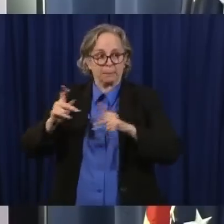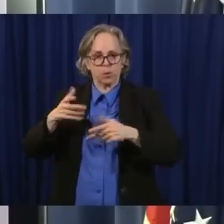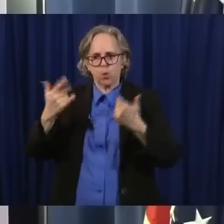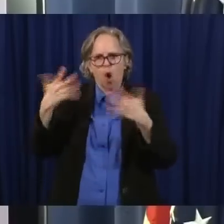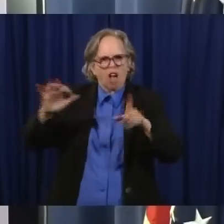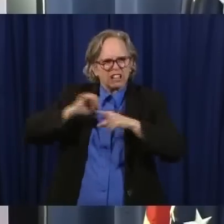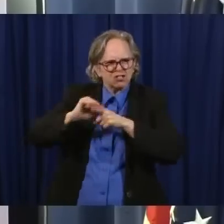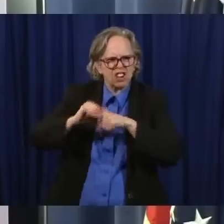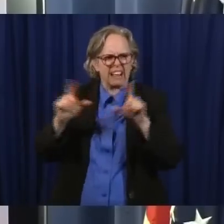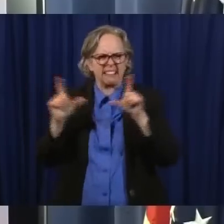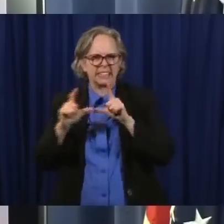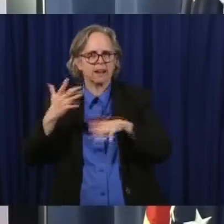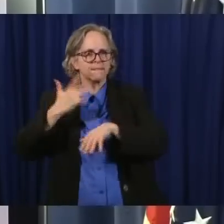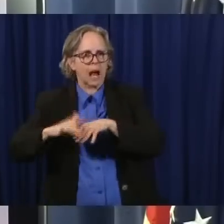AND TRAINED, LICENSED STAFF